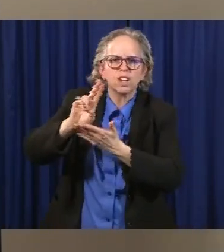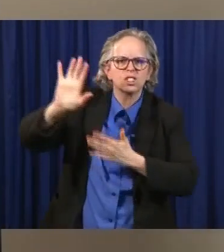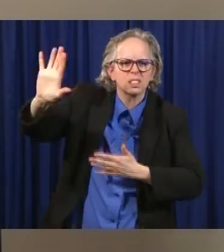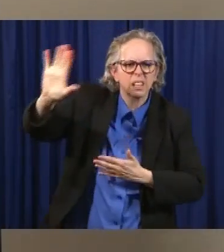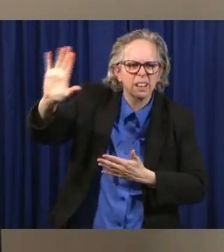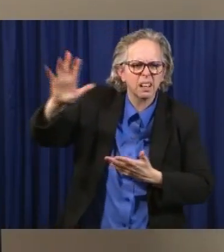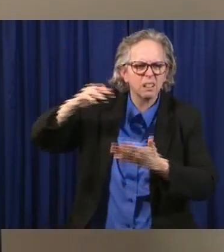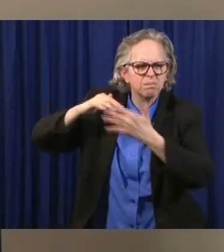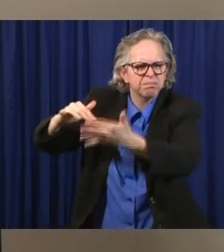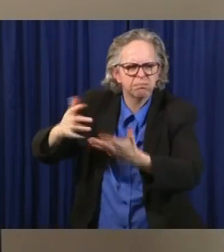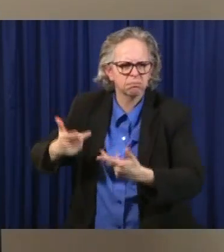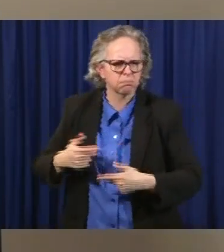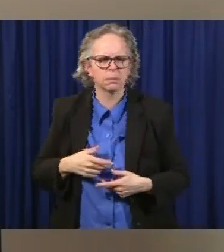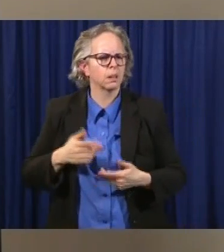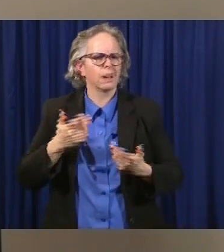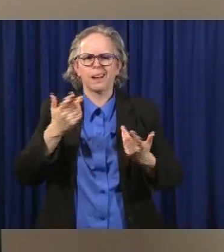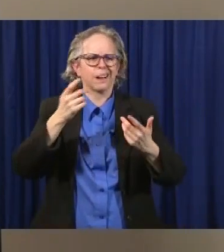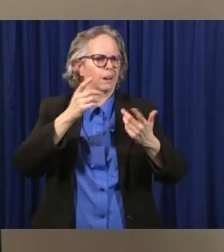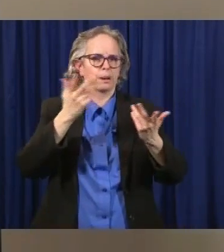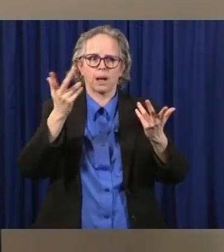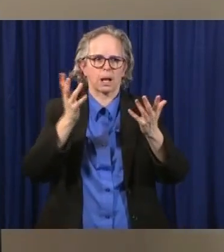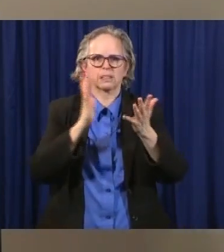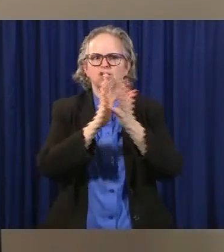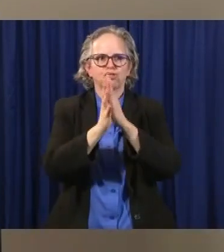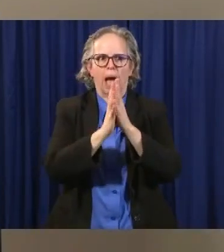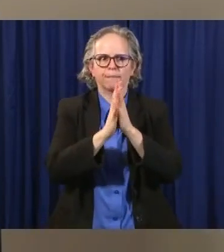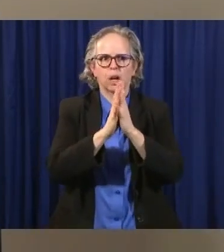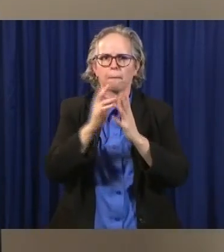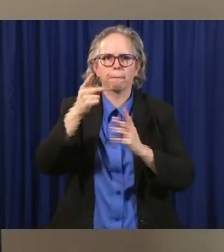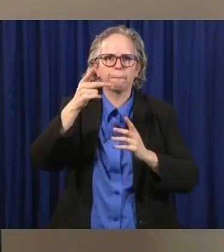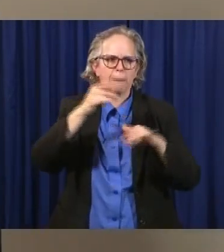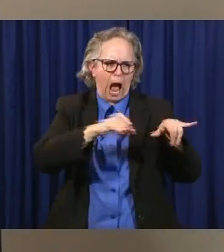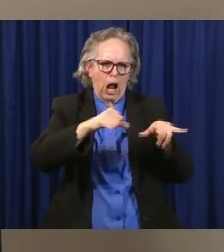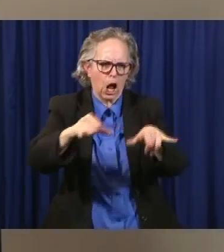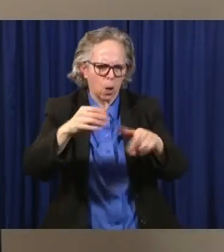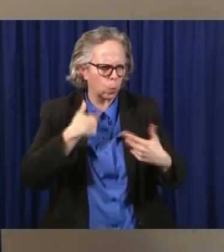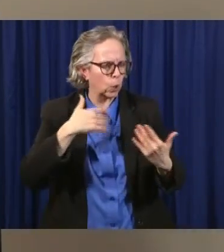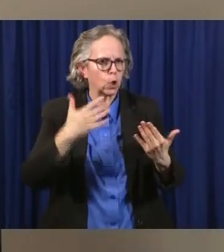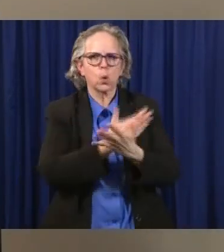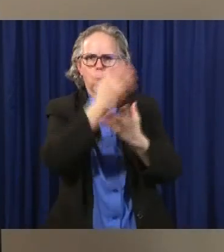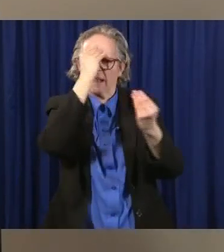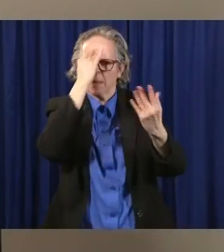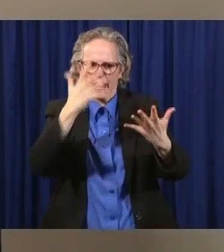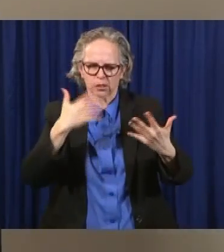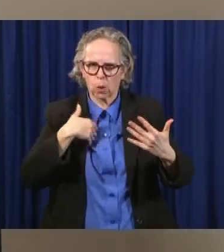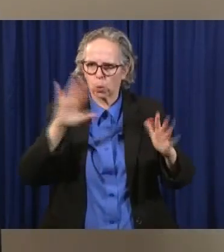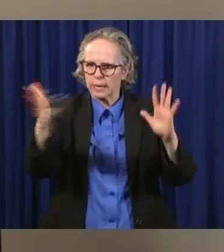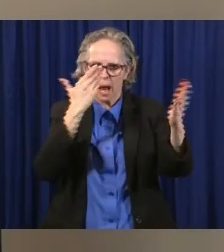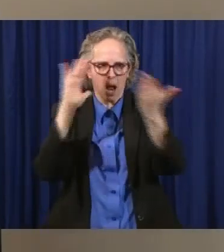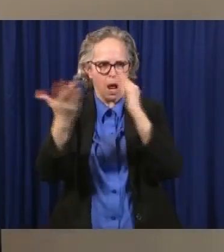AND THE BEST SKILLS. WE WATCH THINGS LIKE TRAFFIC PATTERNS, AND WE DIVE INTO THE